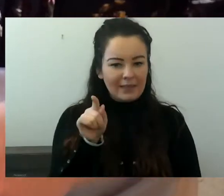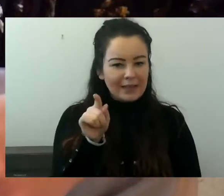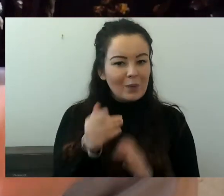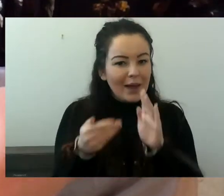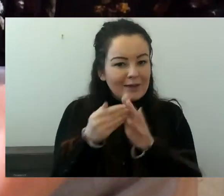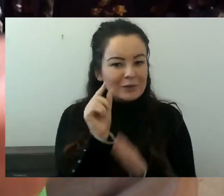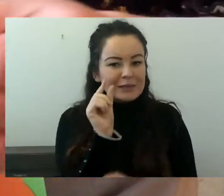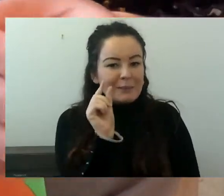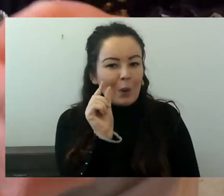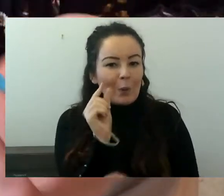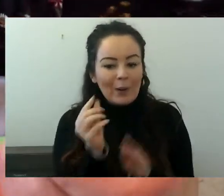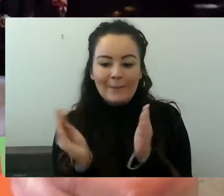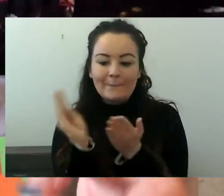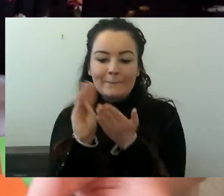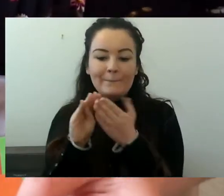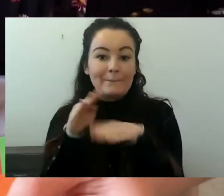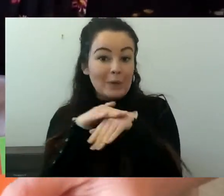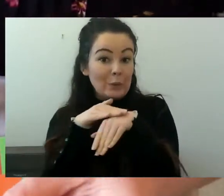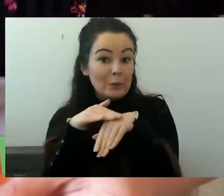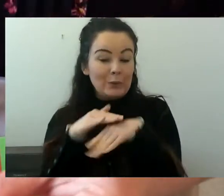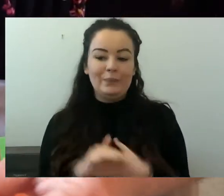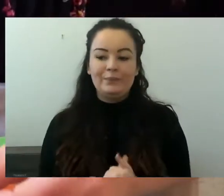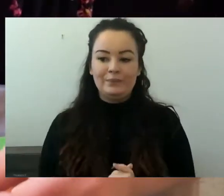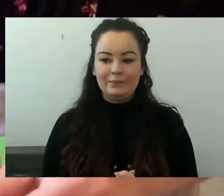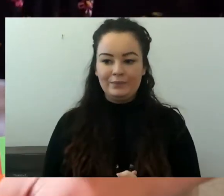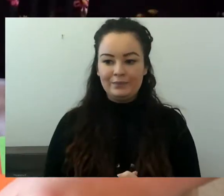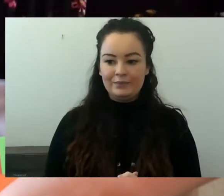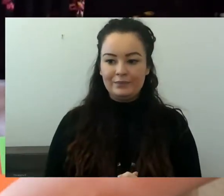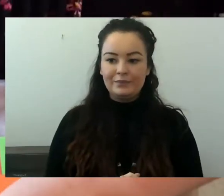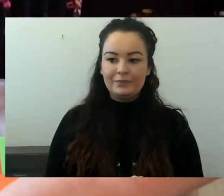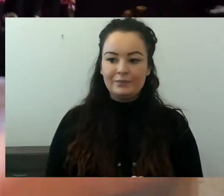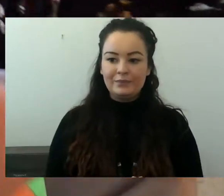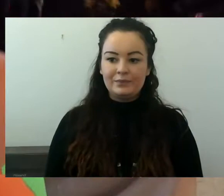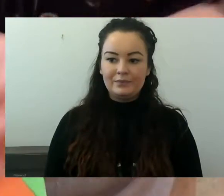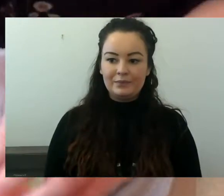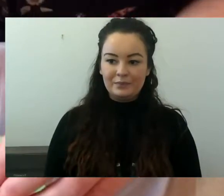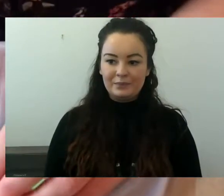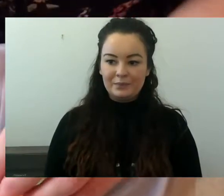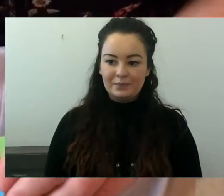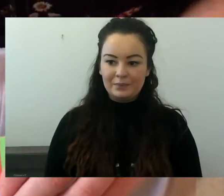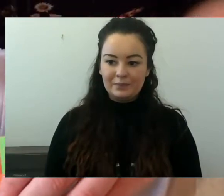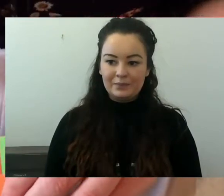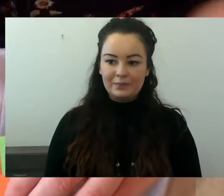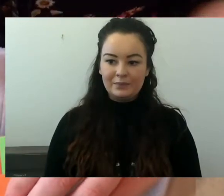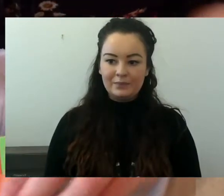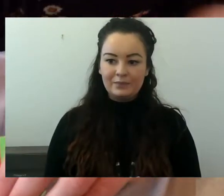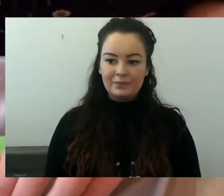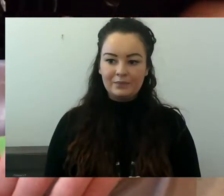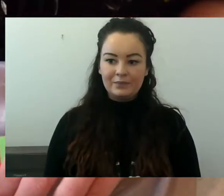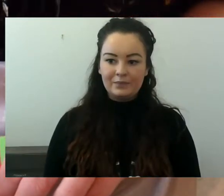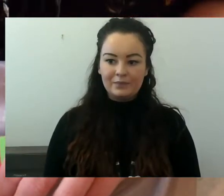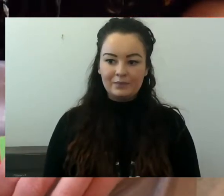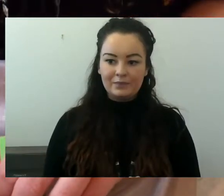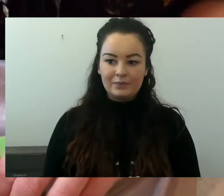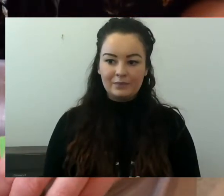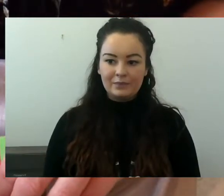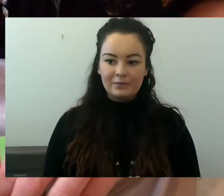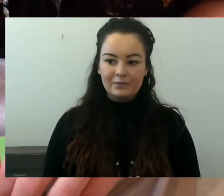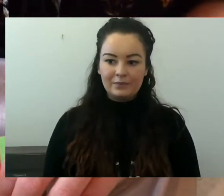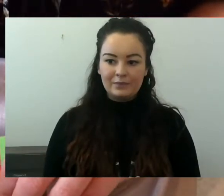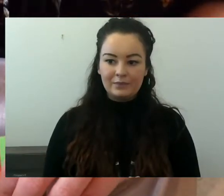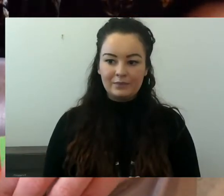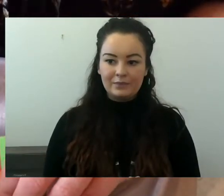I'm going to make this one a little bit smaller as it's quite big